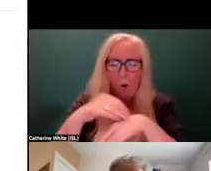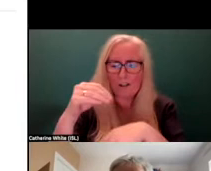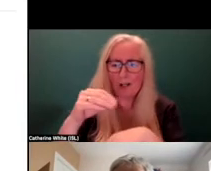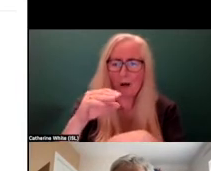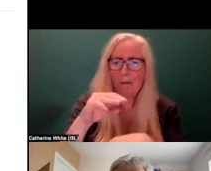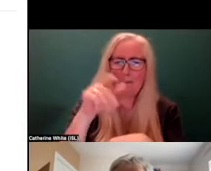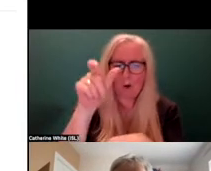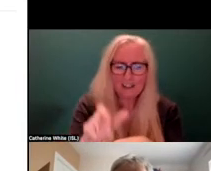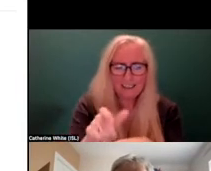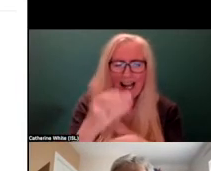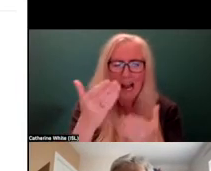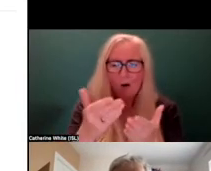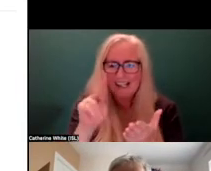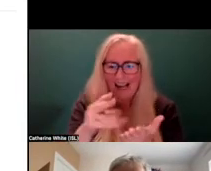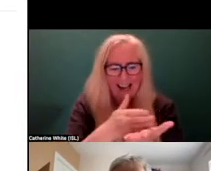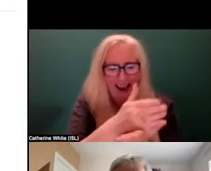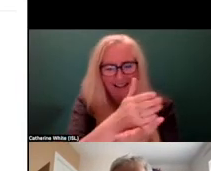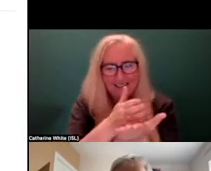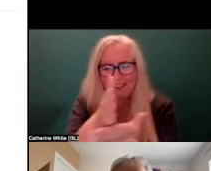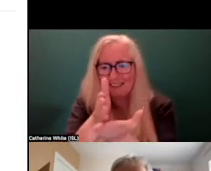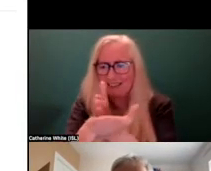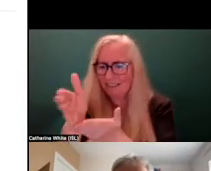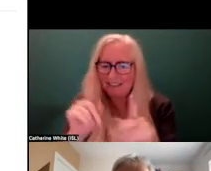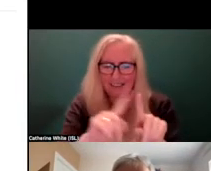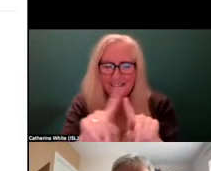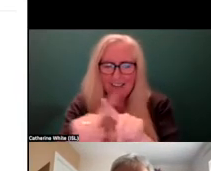person to navigate and find their way across these ranges of services.